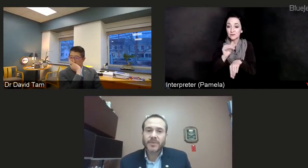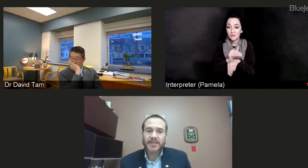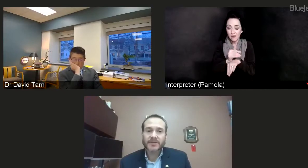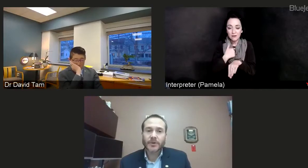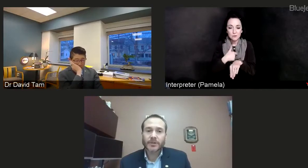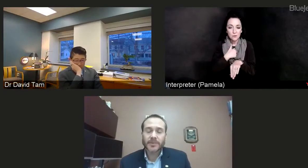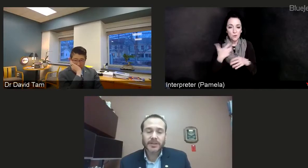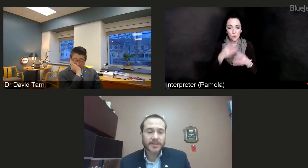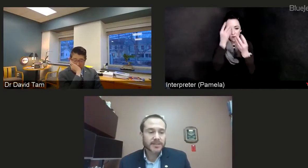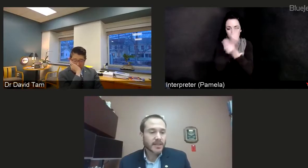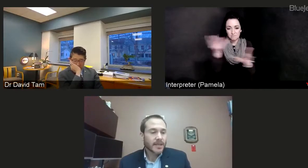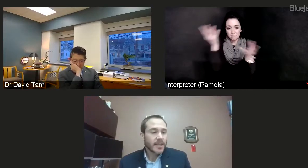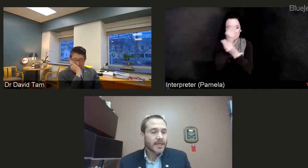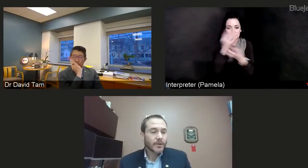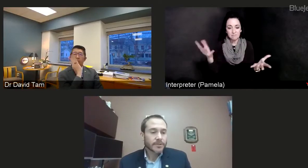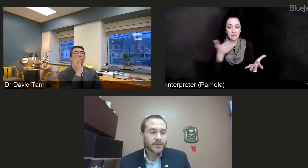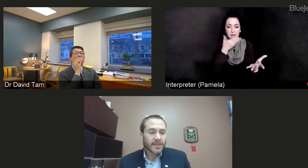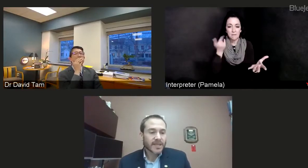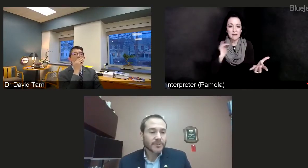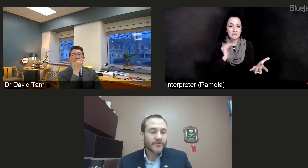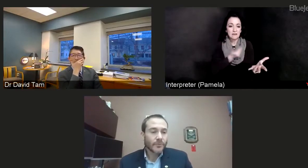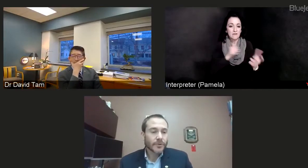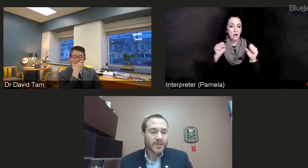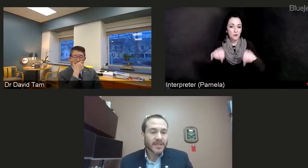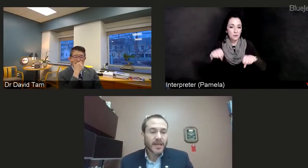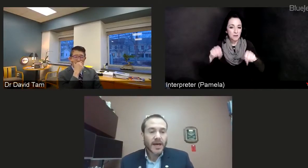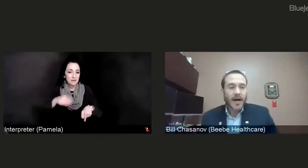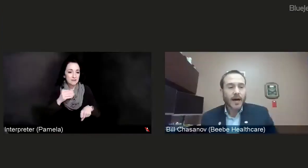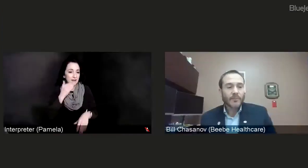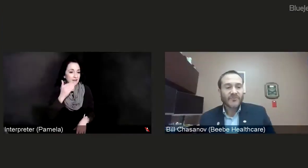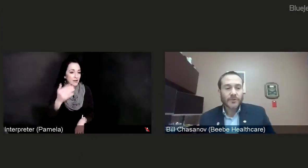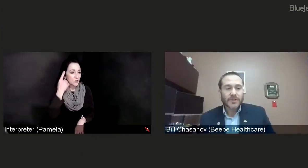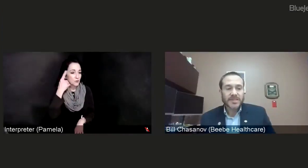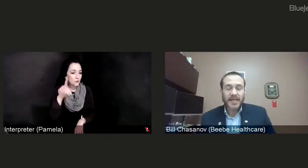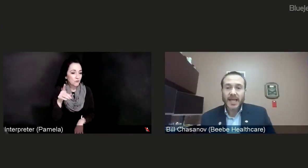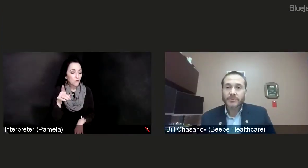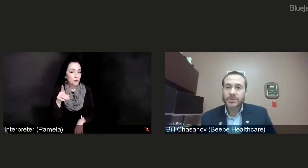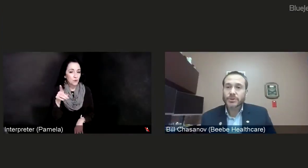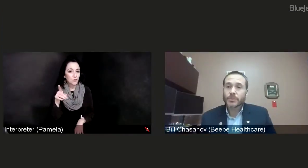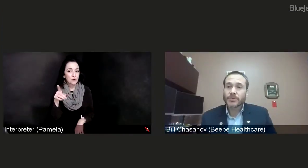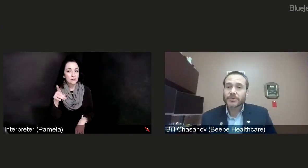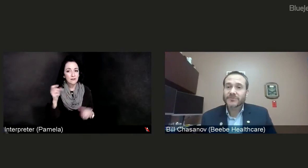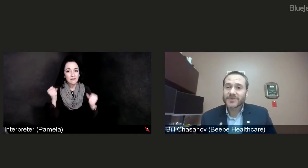to the best of our abilities and also to thank you for the sign language interpreters